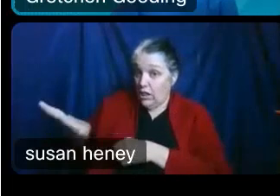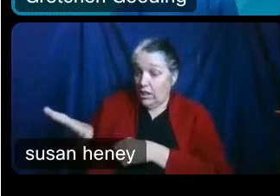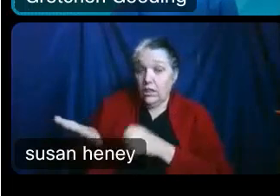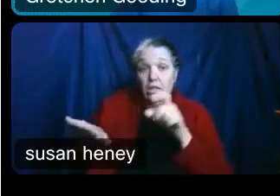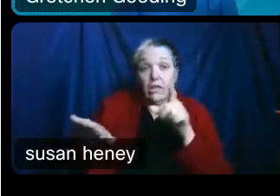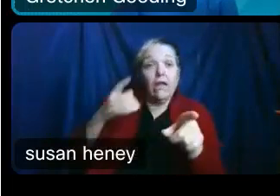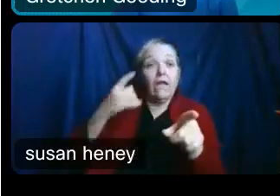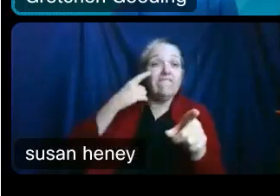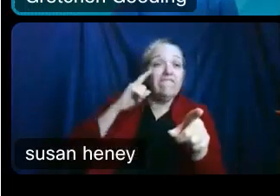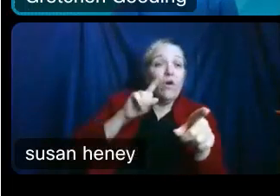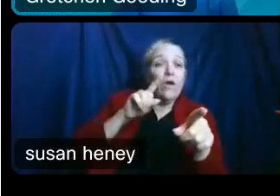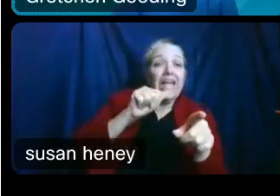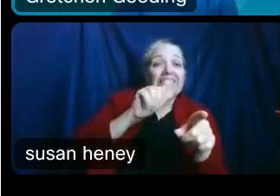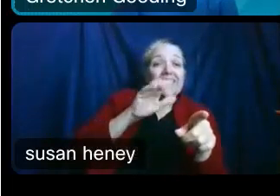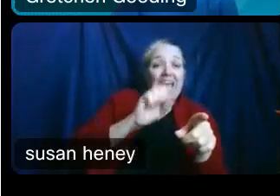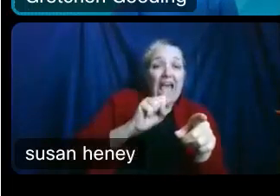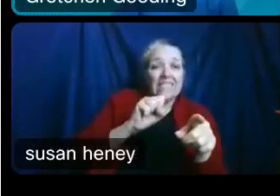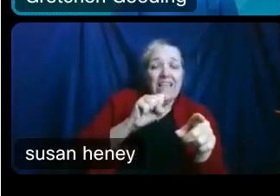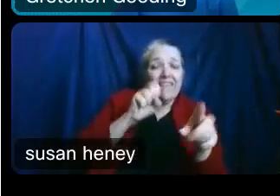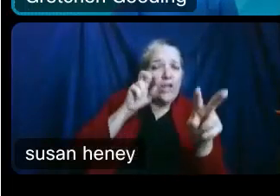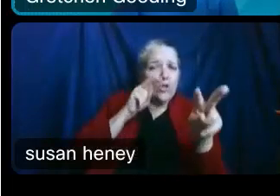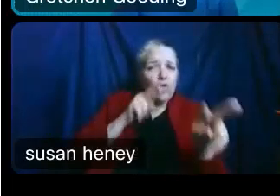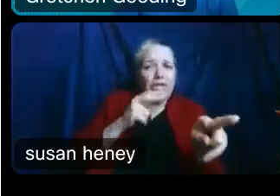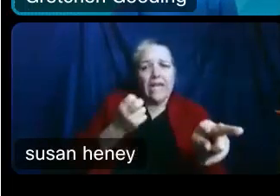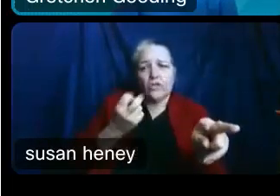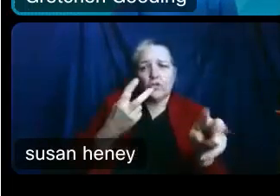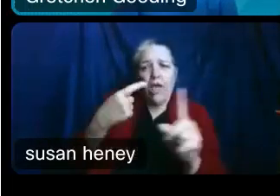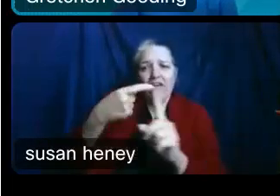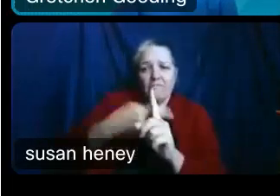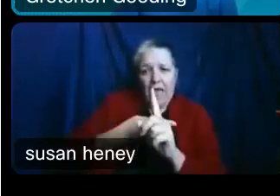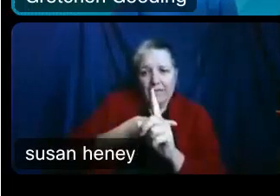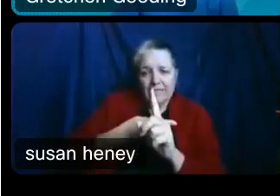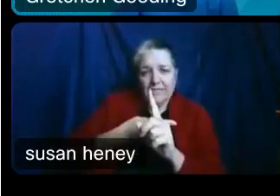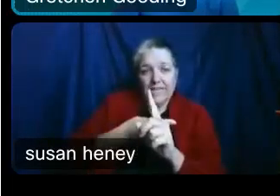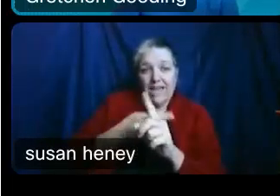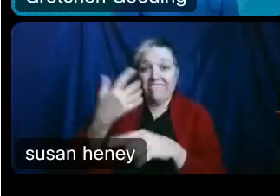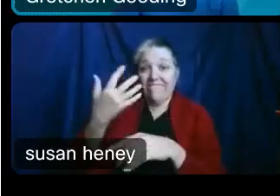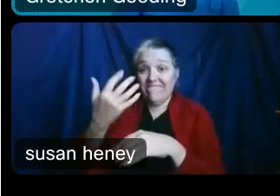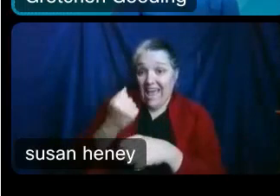the period is 12 months. The estimates in the 5-year release are pulled together across